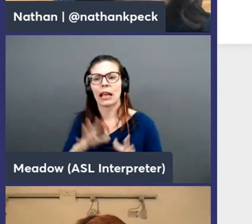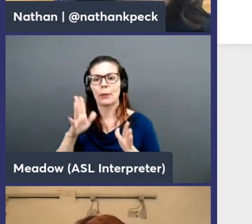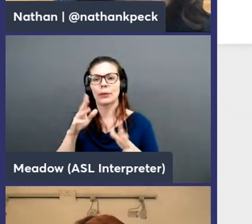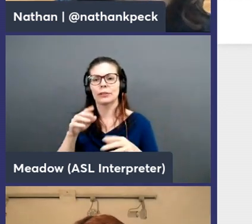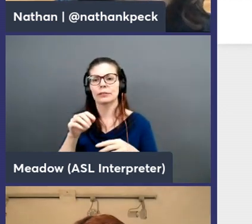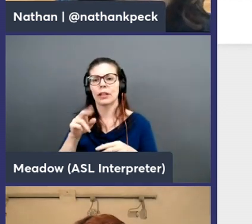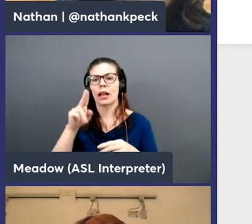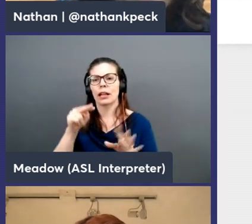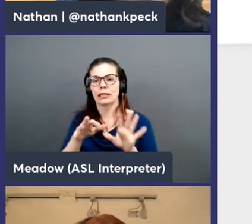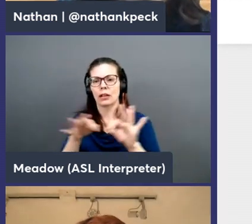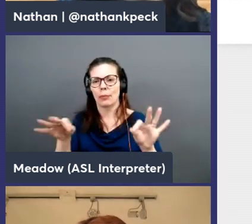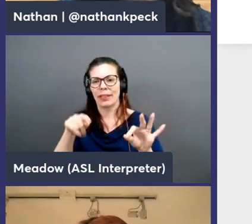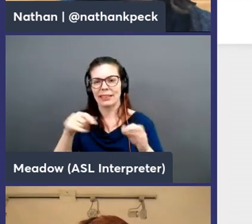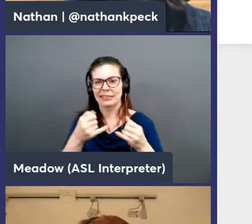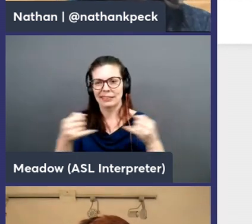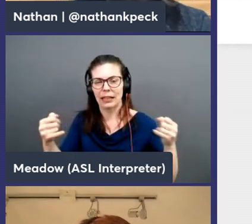device is Aspen-M-1,